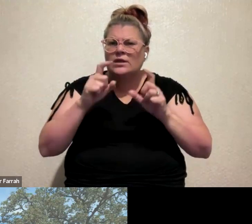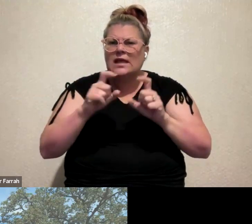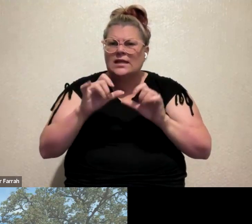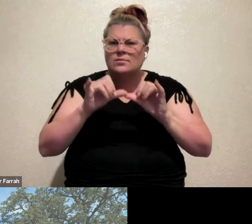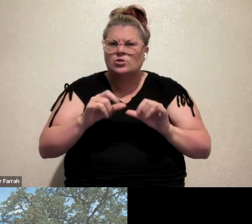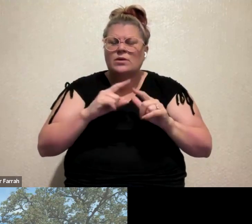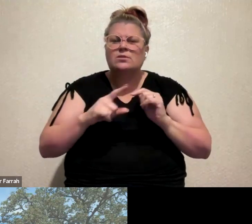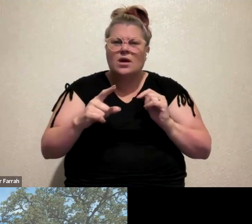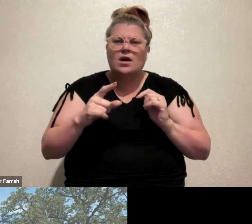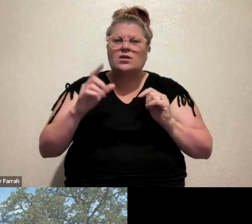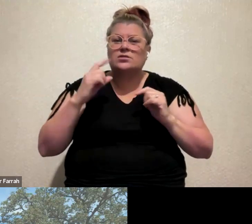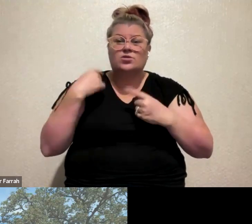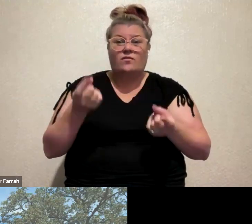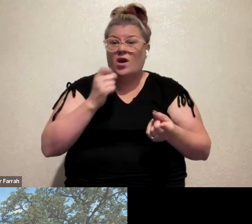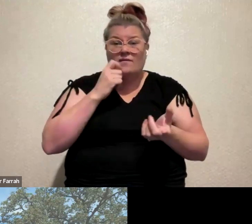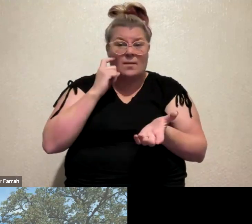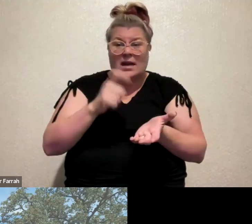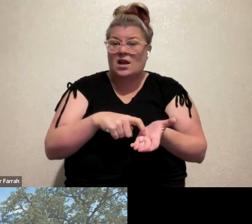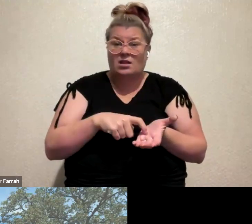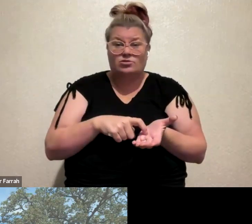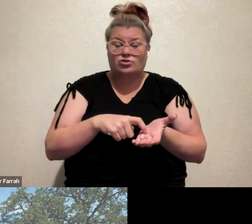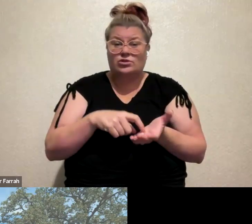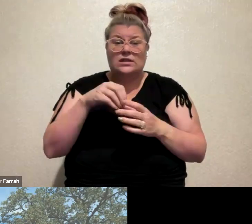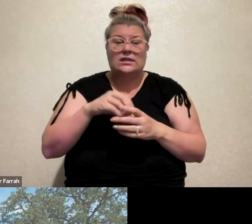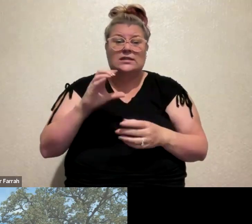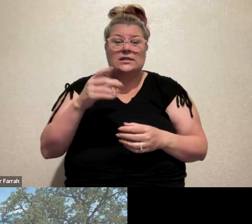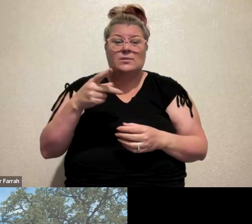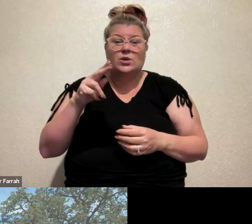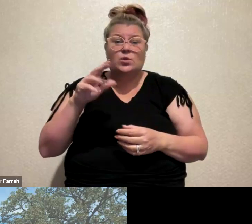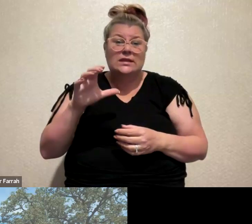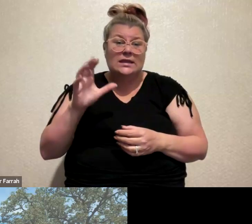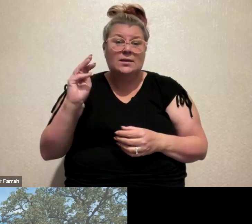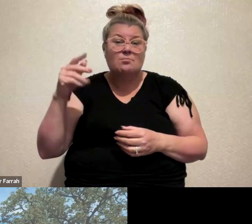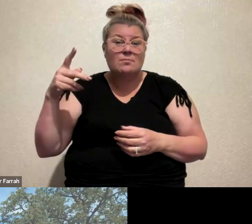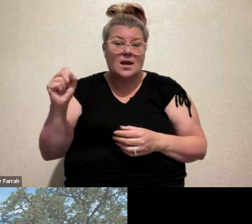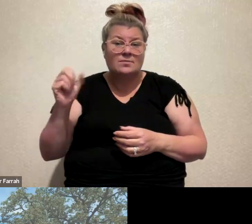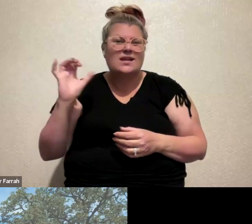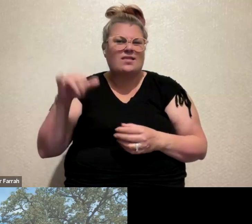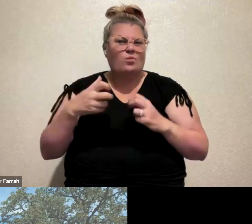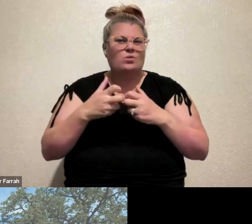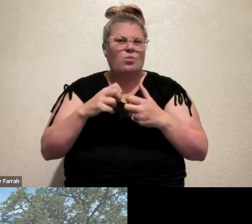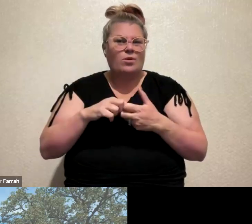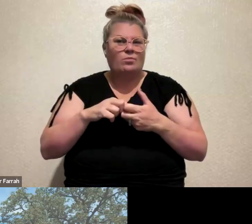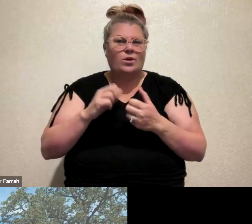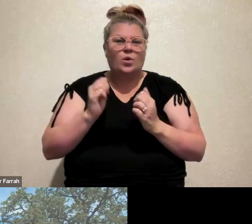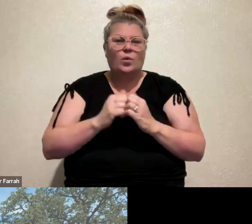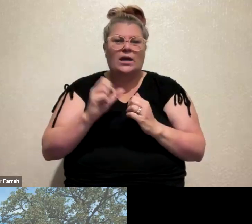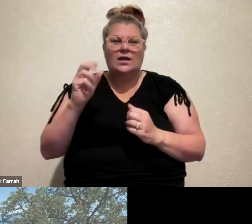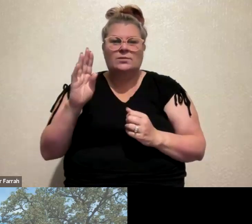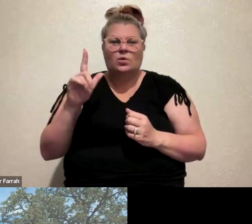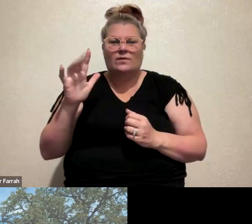been acknowledged in the CPUC maps, and it was a problem with the SB 156 Federal funded account